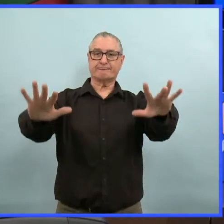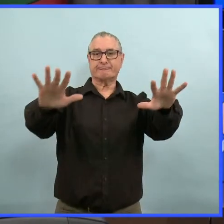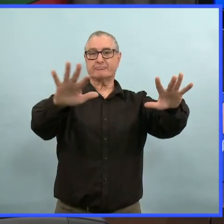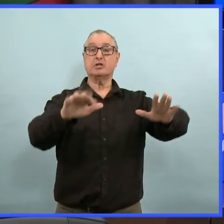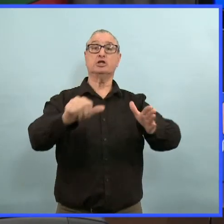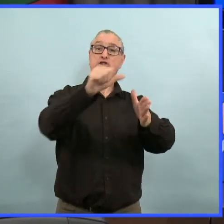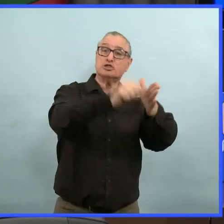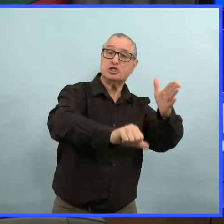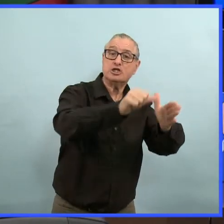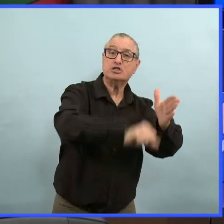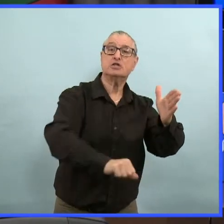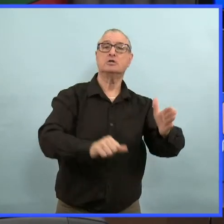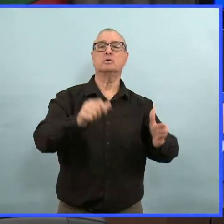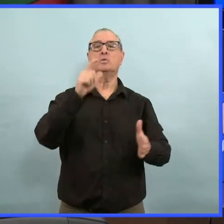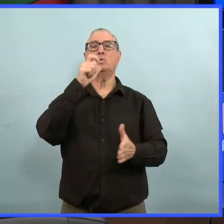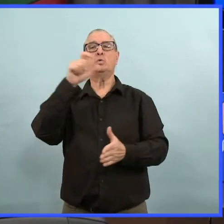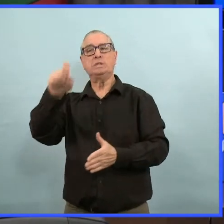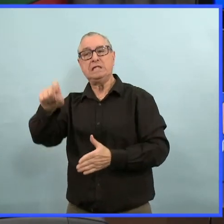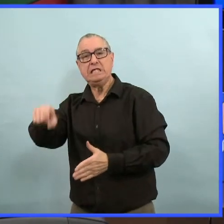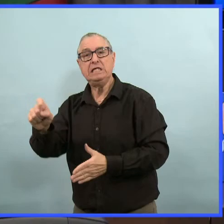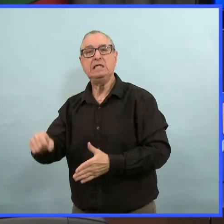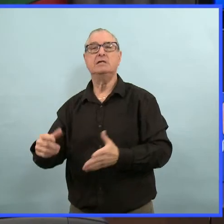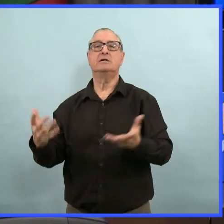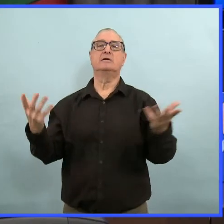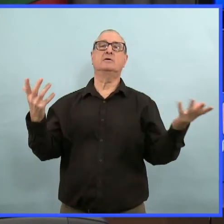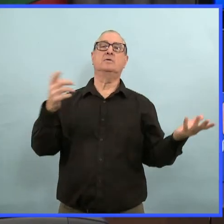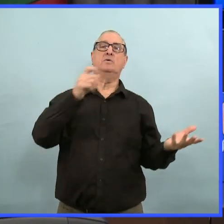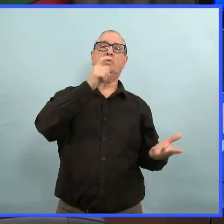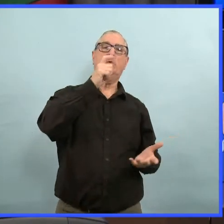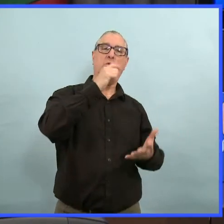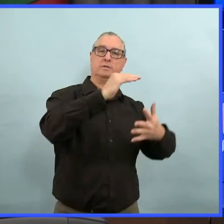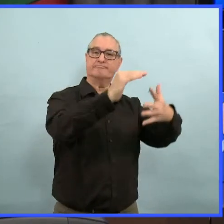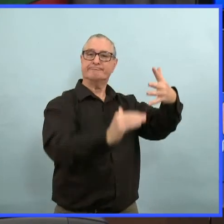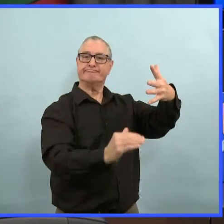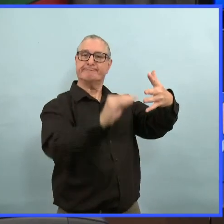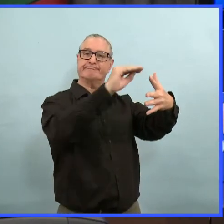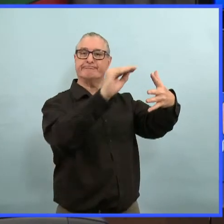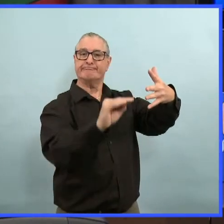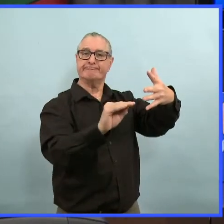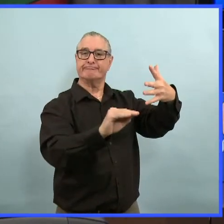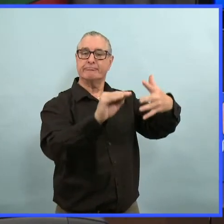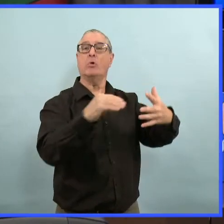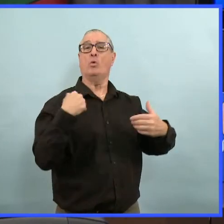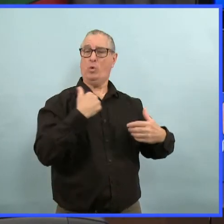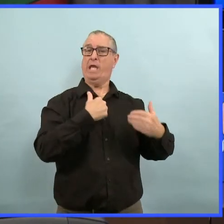first those that would restore first and then sequentially move through that list of priorities